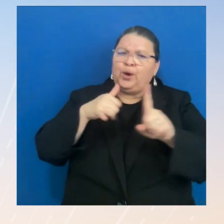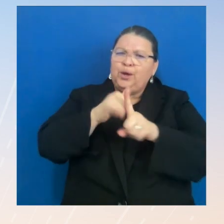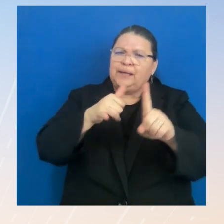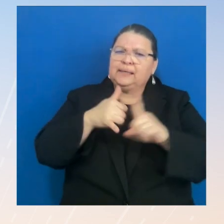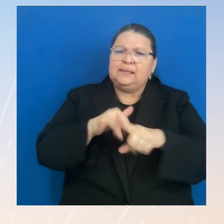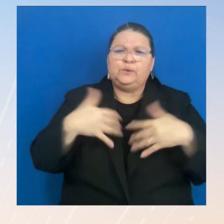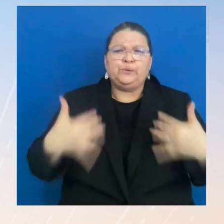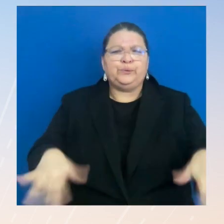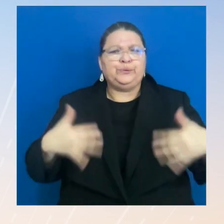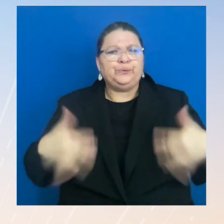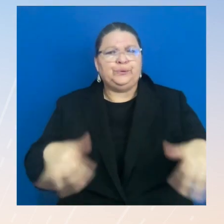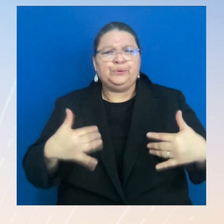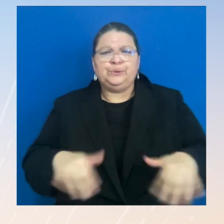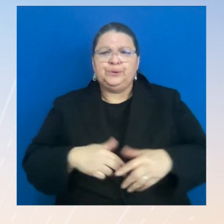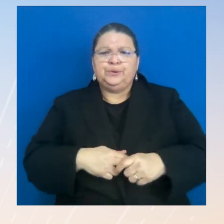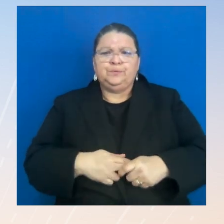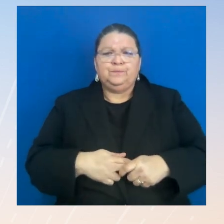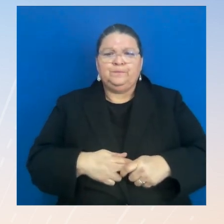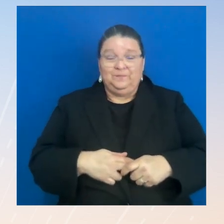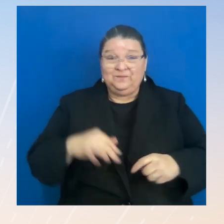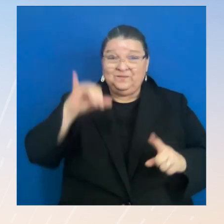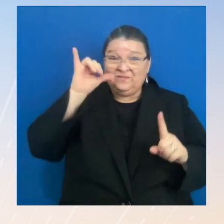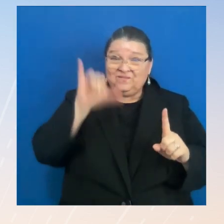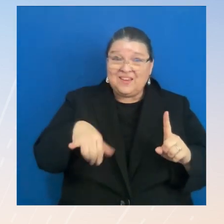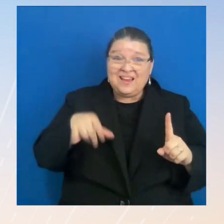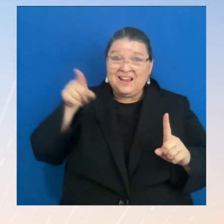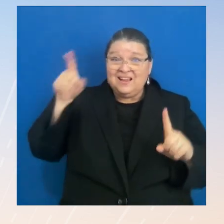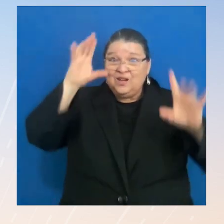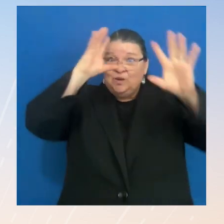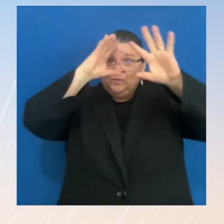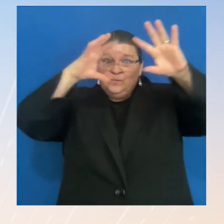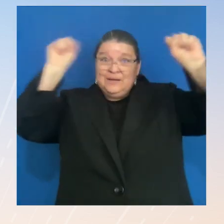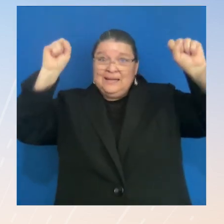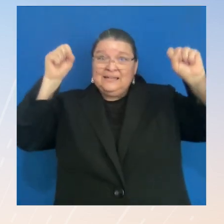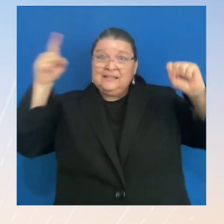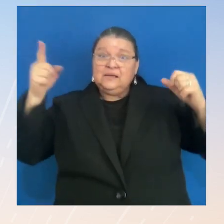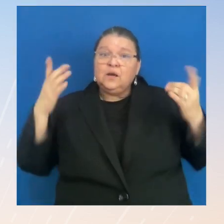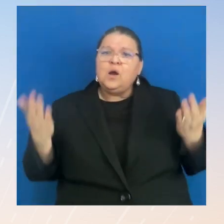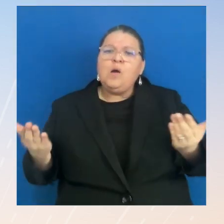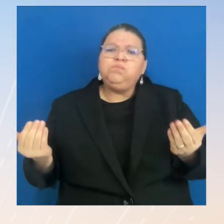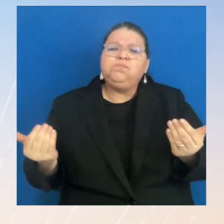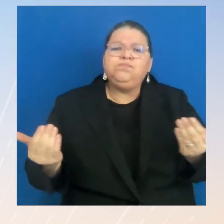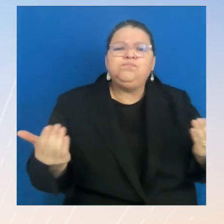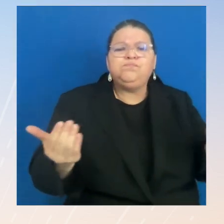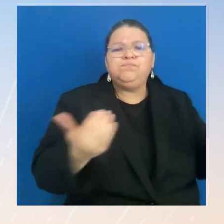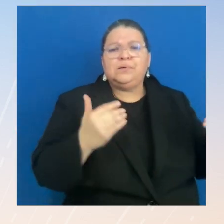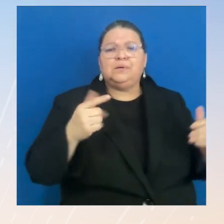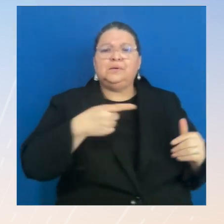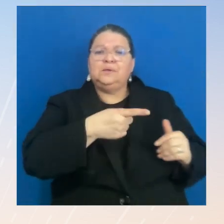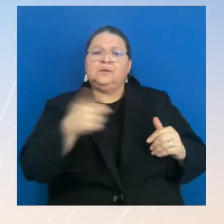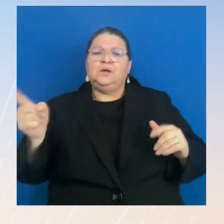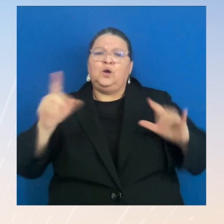to put in place a greater set of financial sanctions package than has ever been done for any economy in the world. It wouldn't have happened --